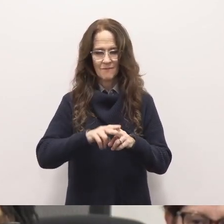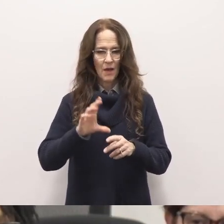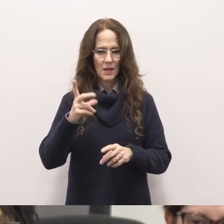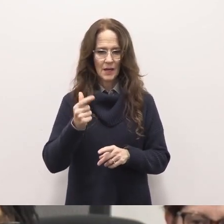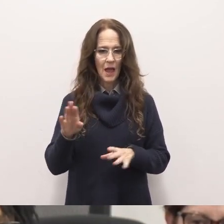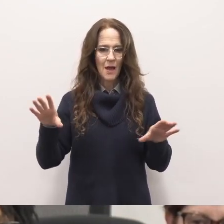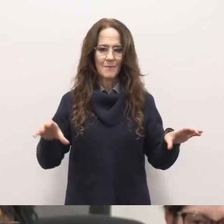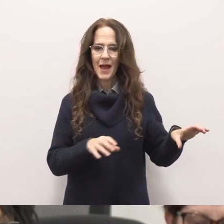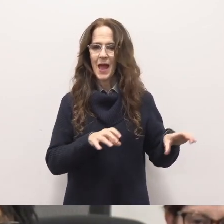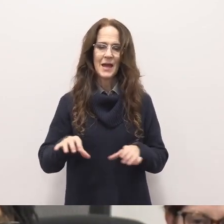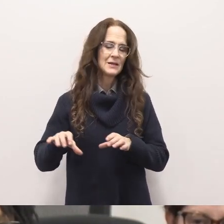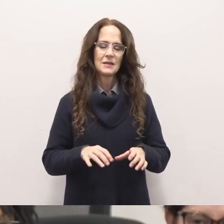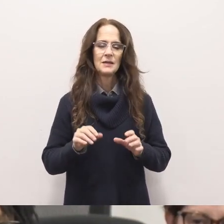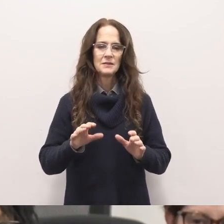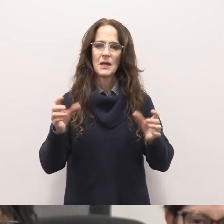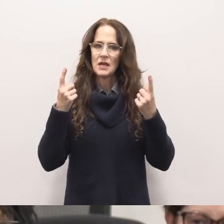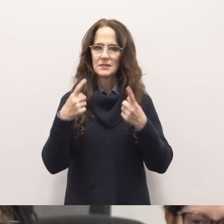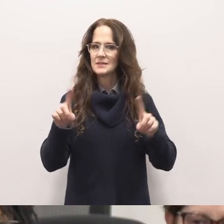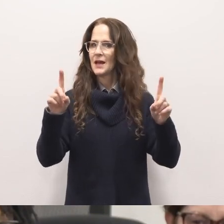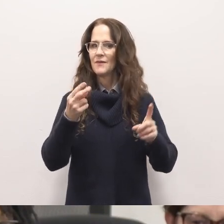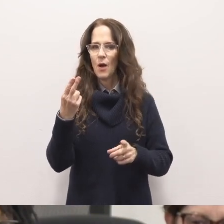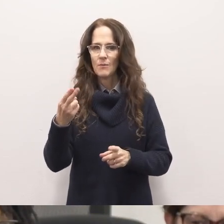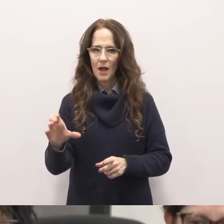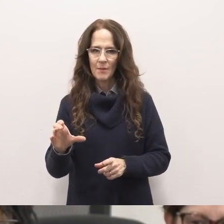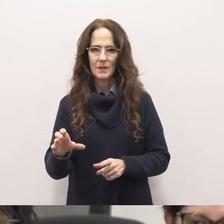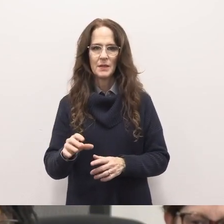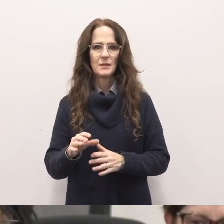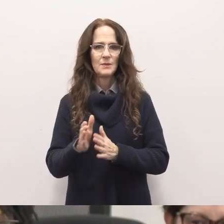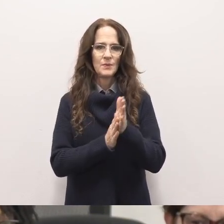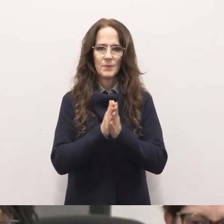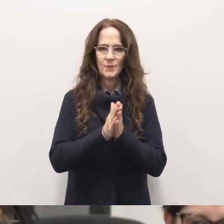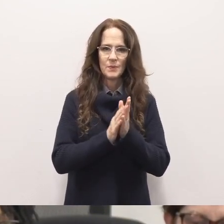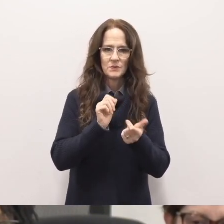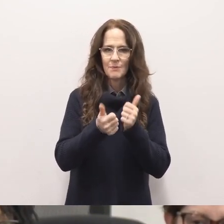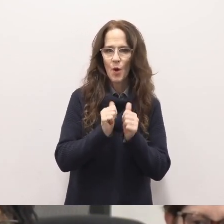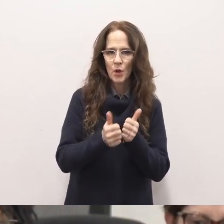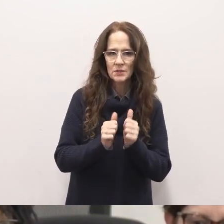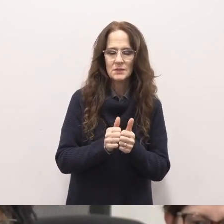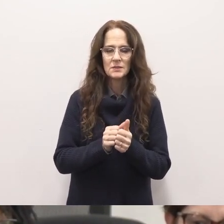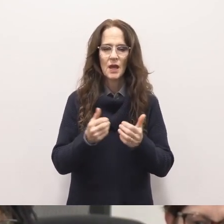an incredibly successful homecoming, thriving sports teams, new and upcoming cultural events,